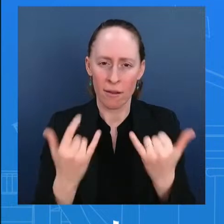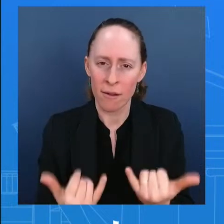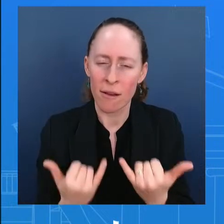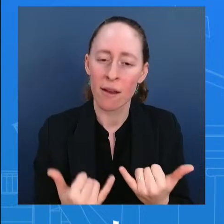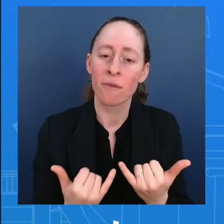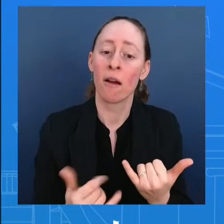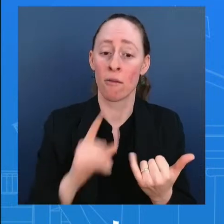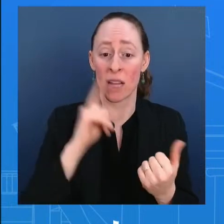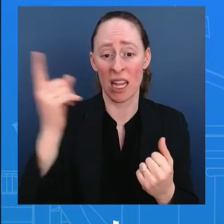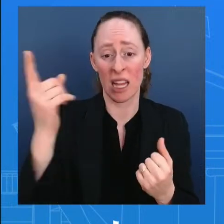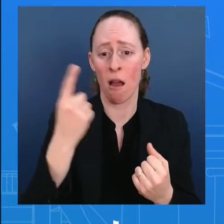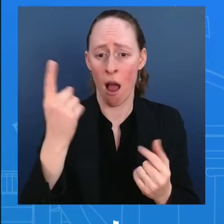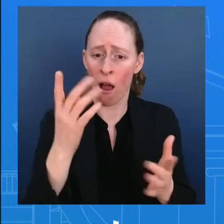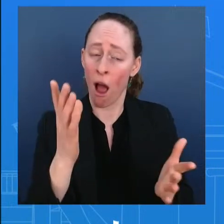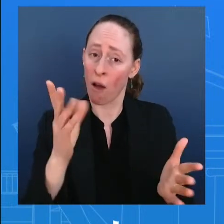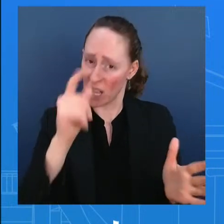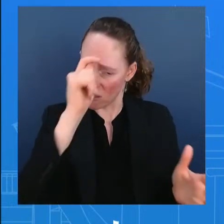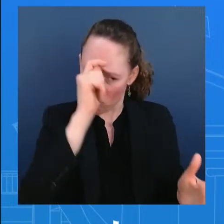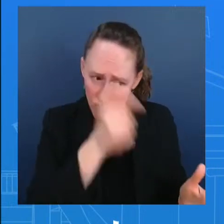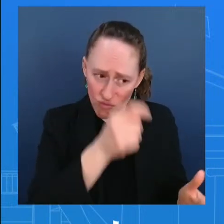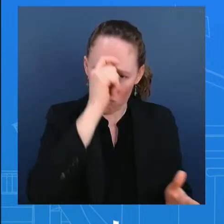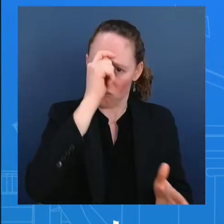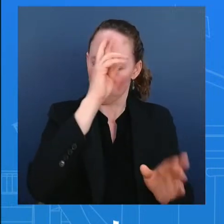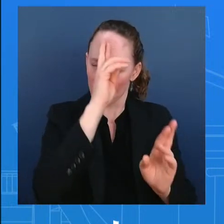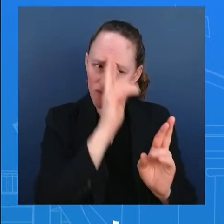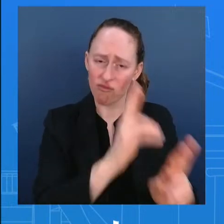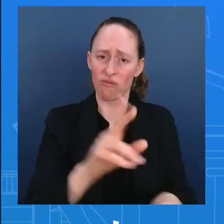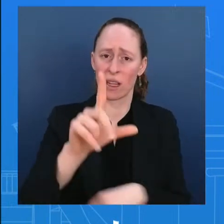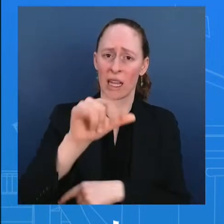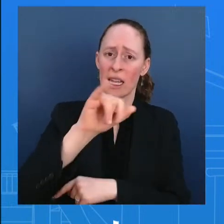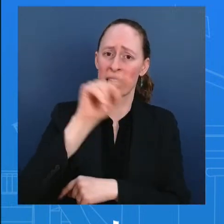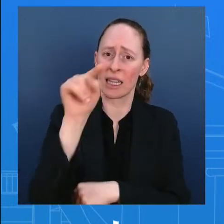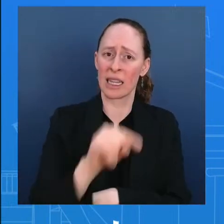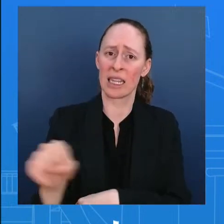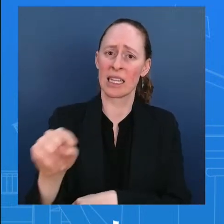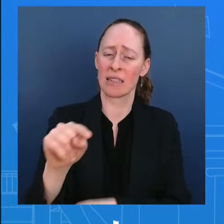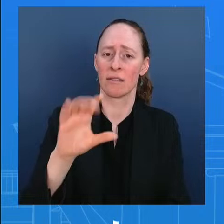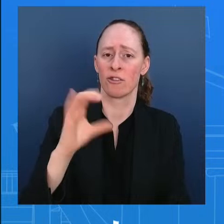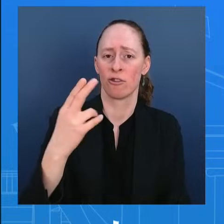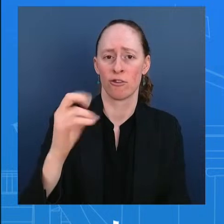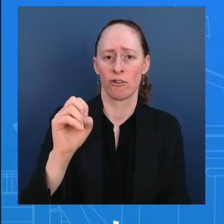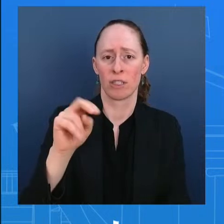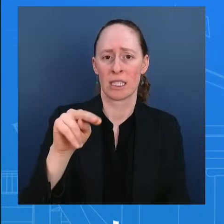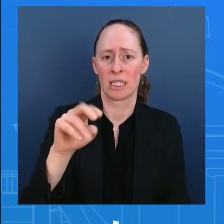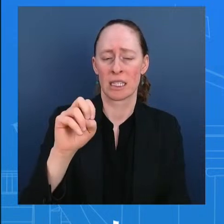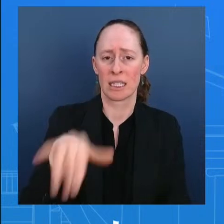He happens to really respect the congressman. And that’s why he made that decision.